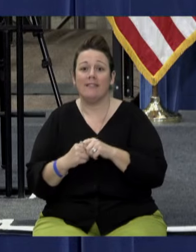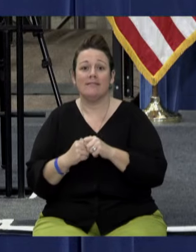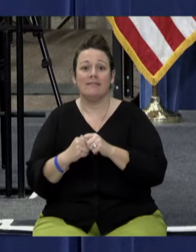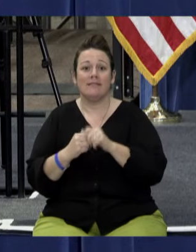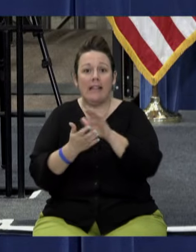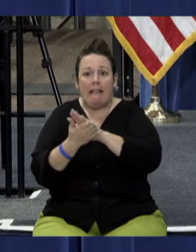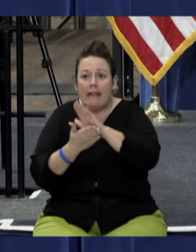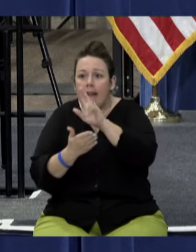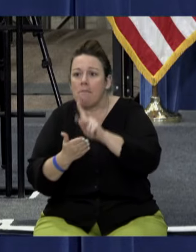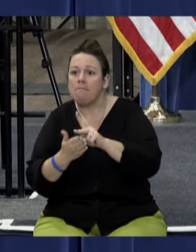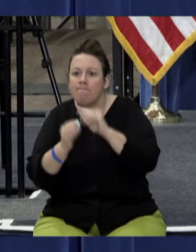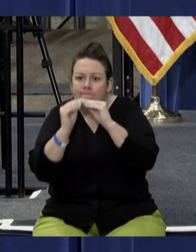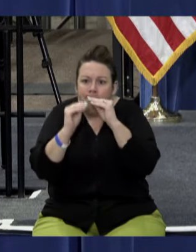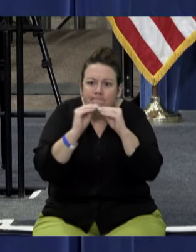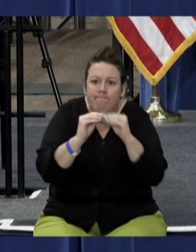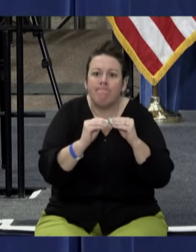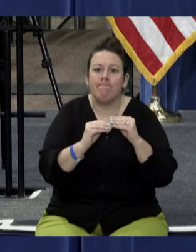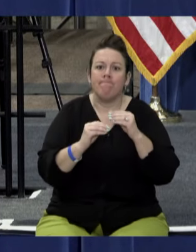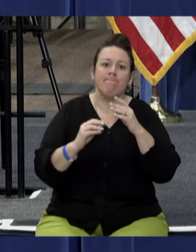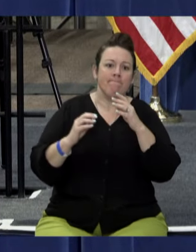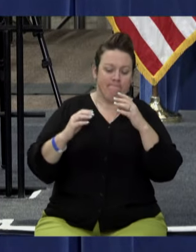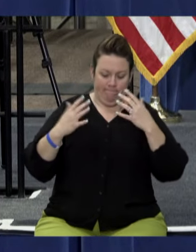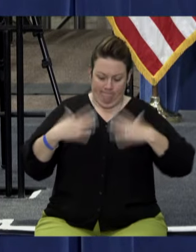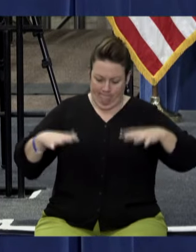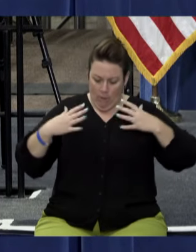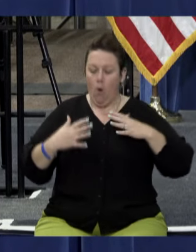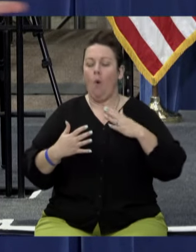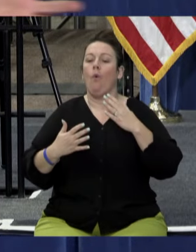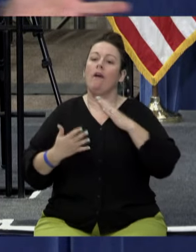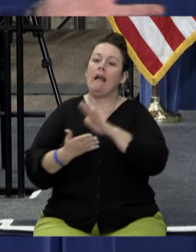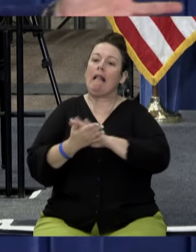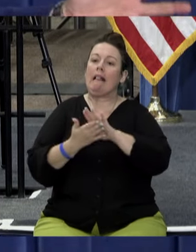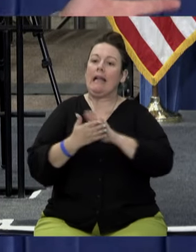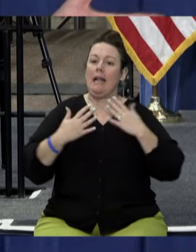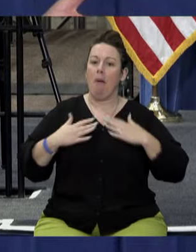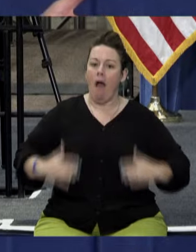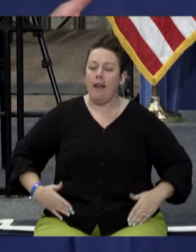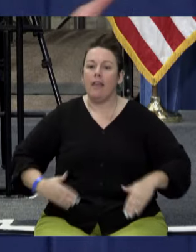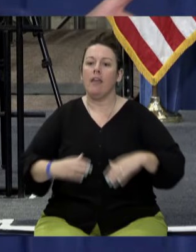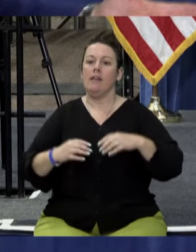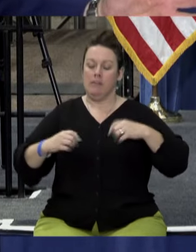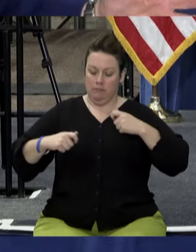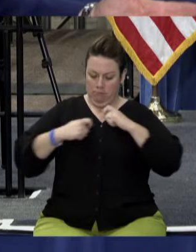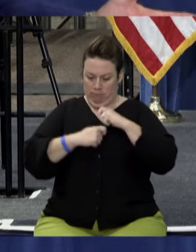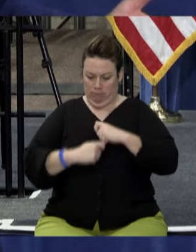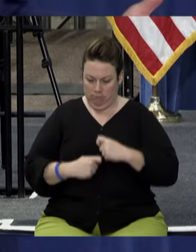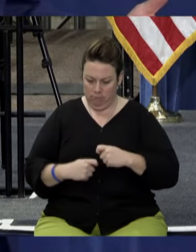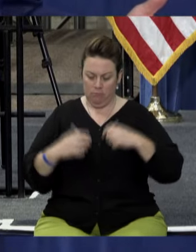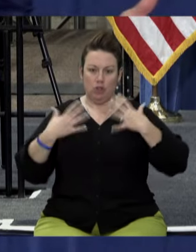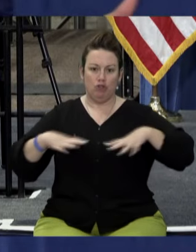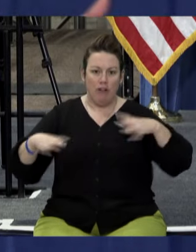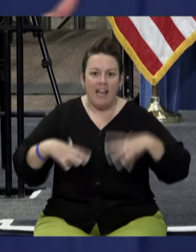fixing, getting dressed, all those things that caregiver takes from paperwork to appointments